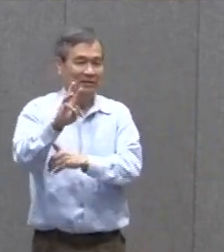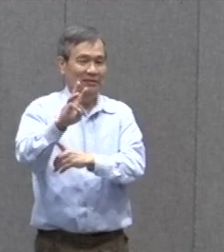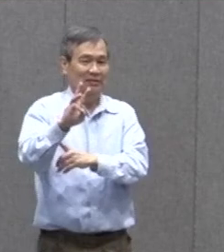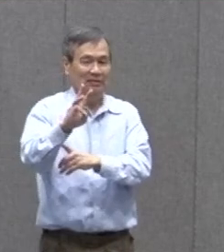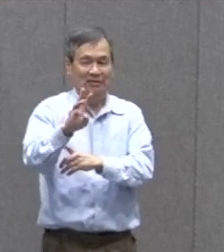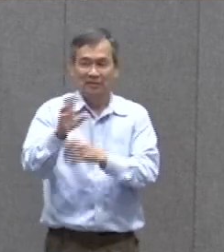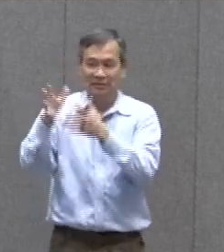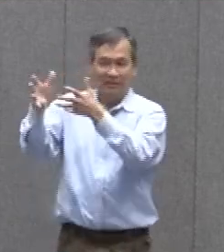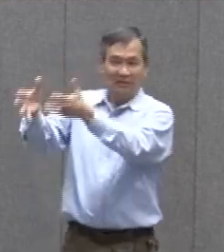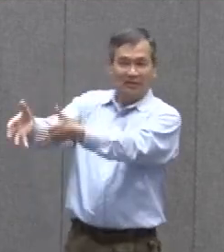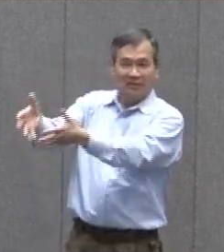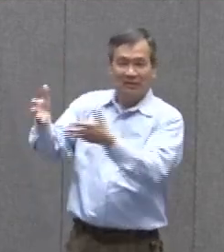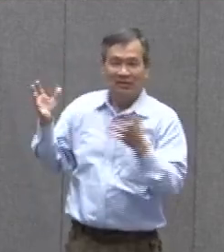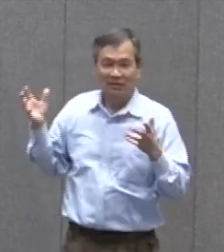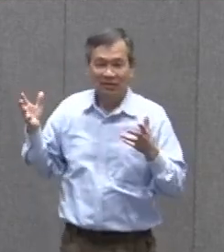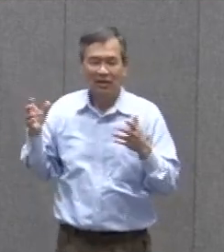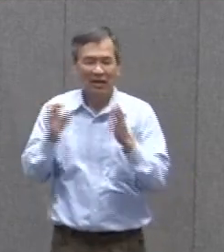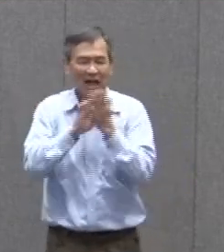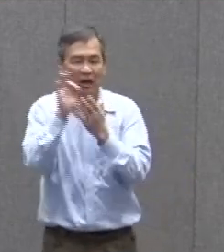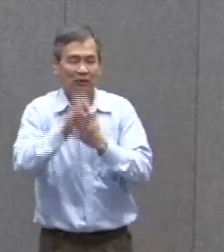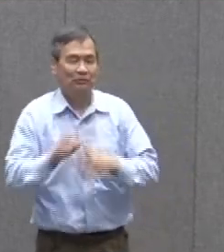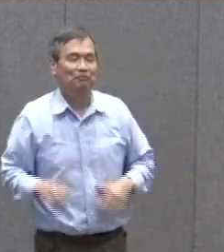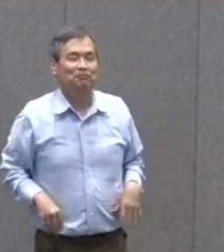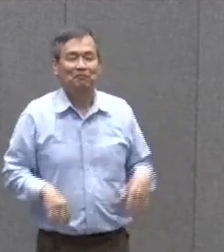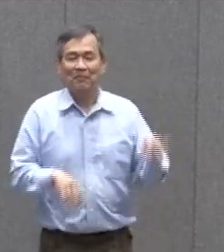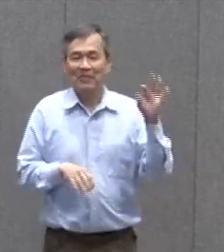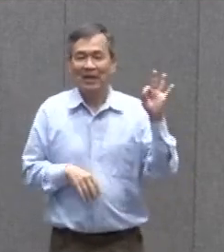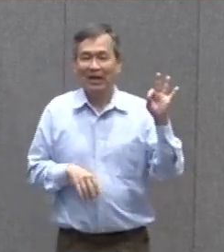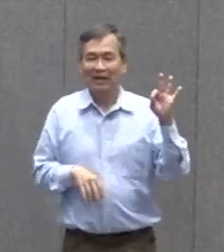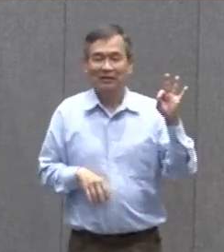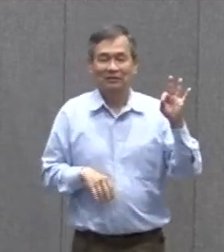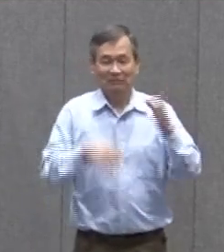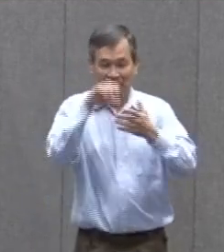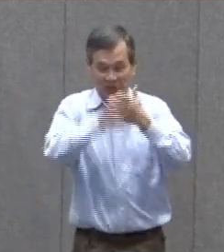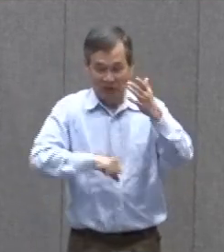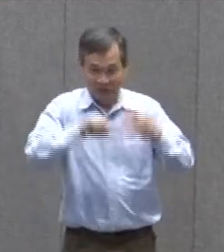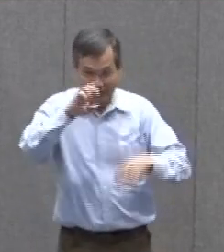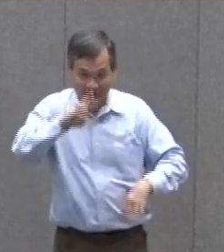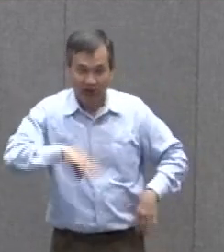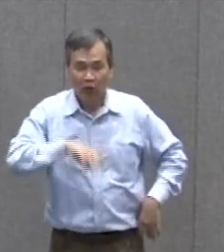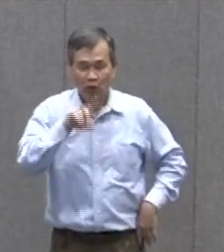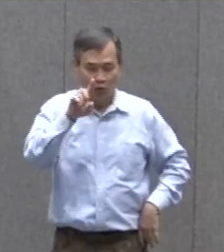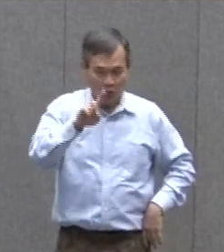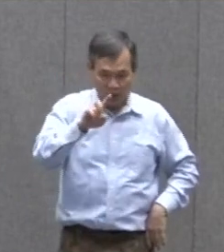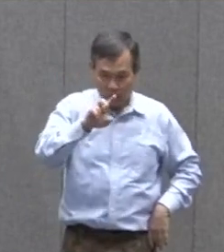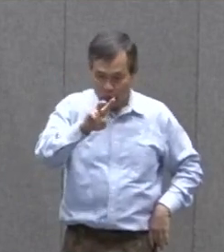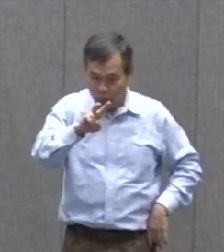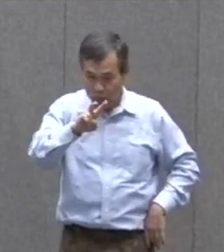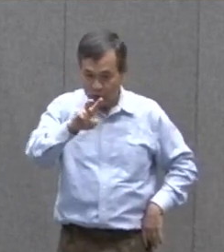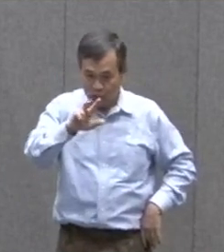let me count and see what I have left. One, two, three.